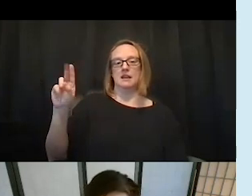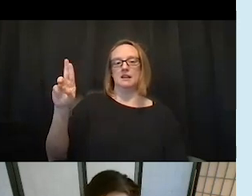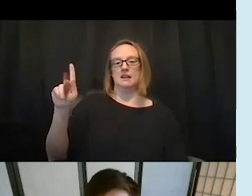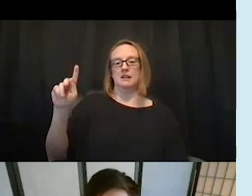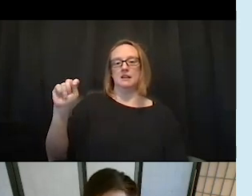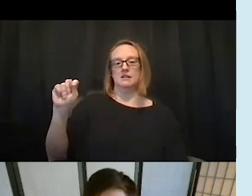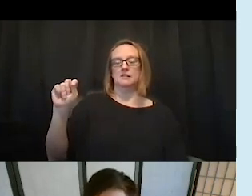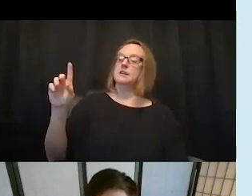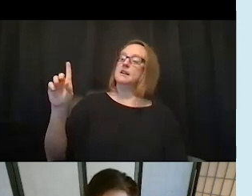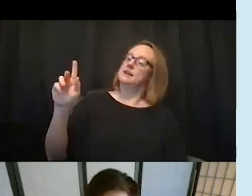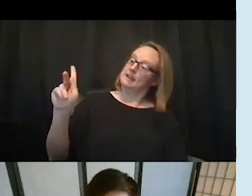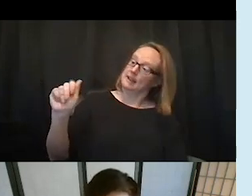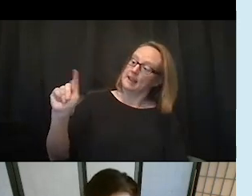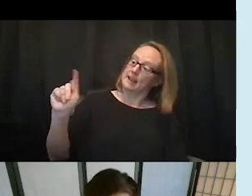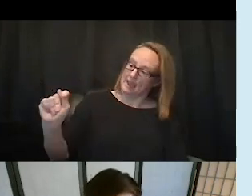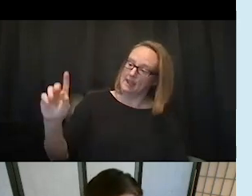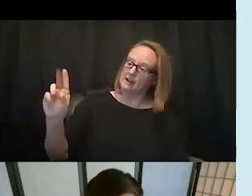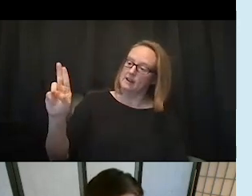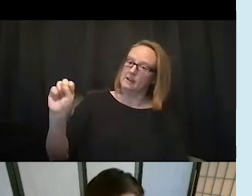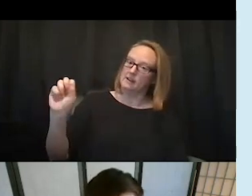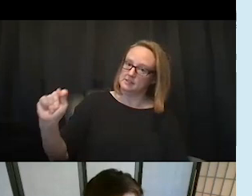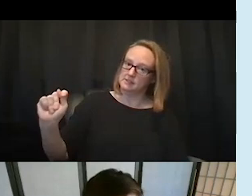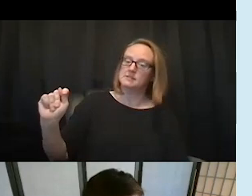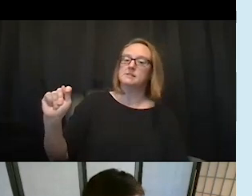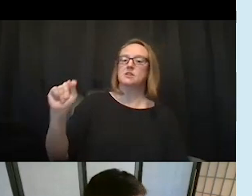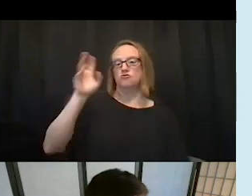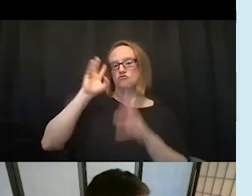I really would love to be able to share my poetry with as many people as are interested.